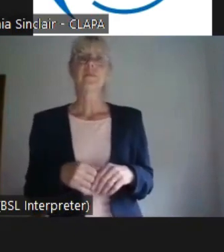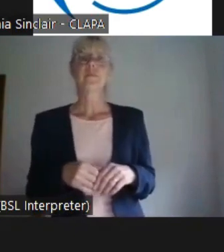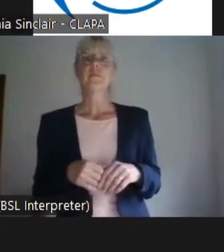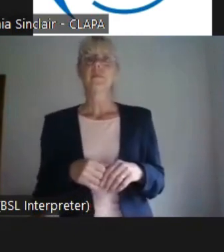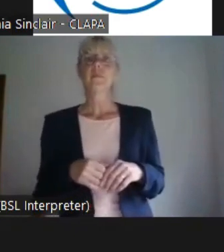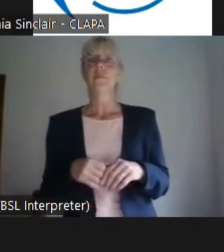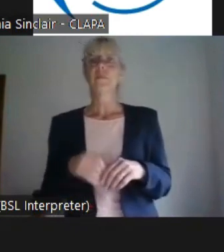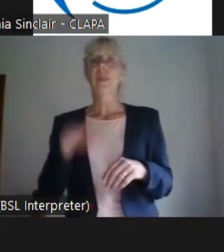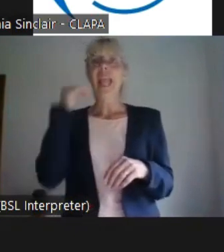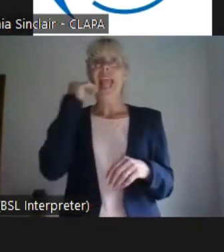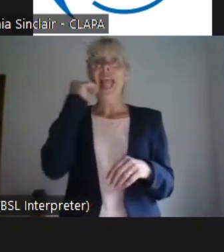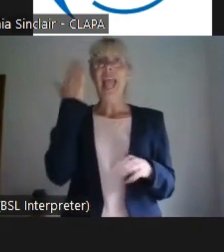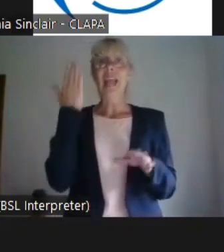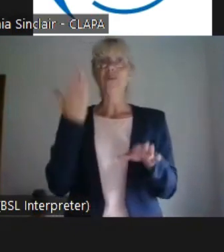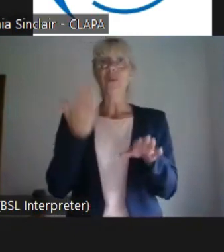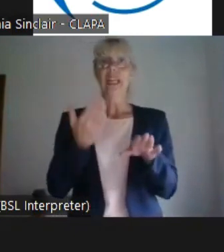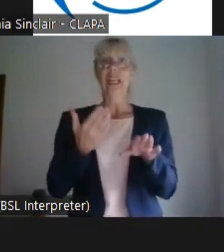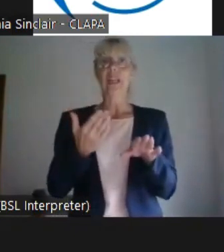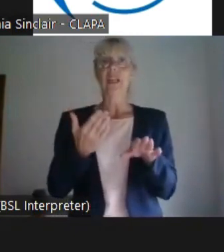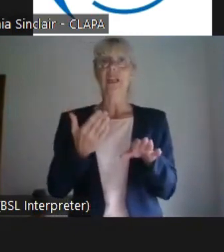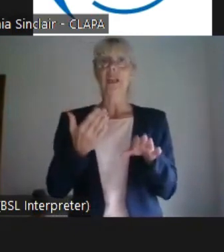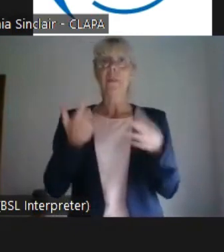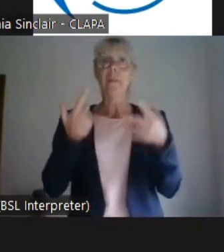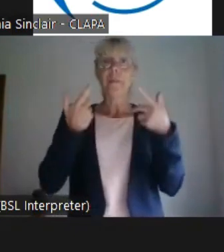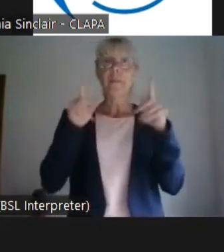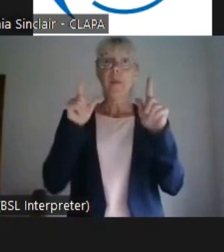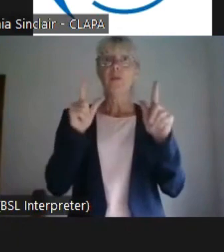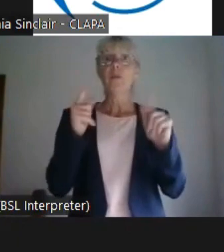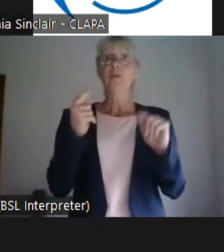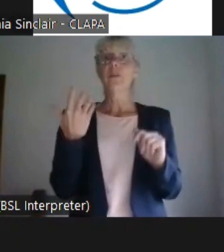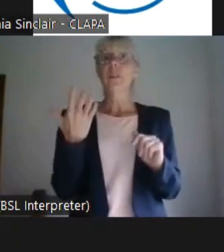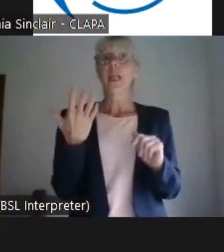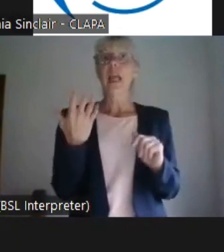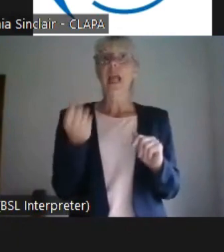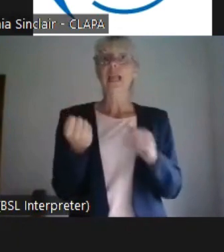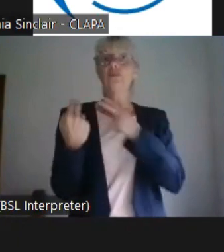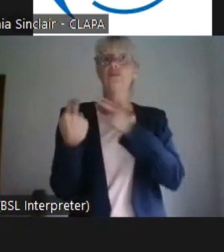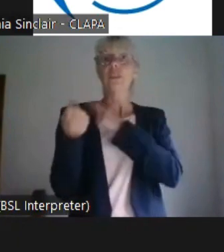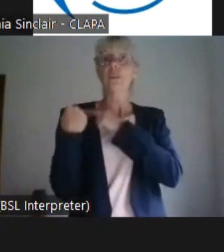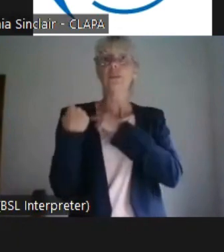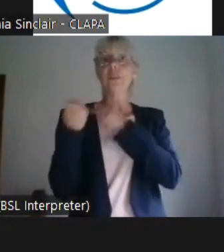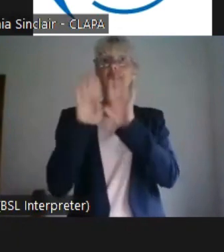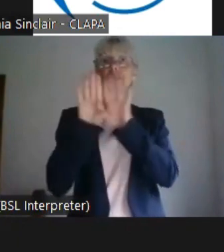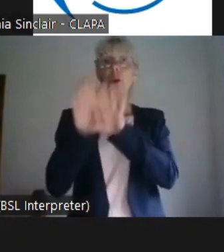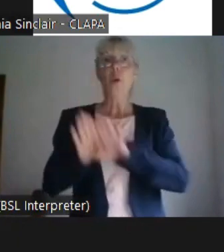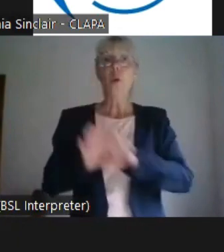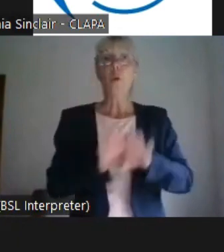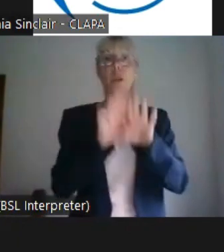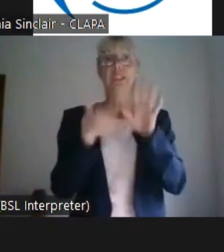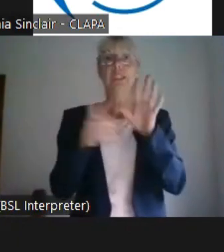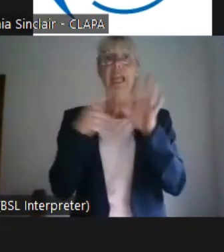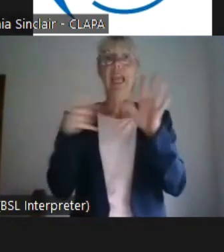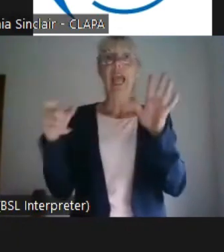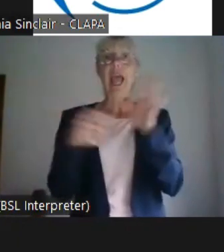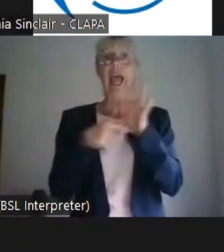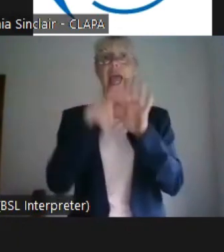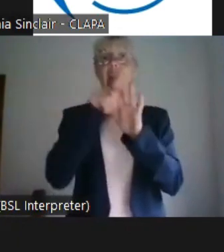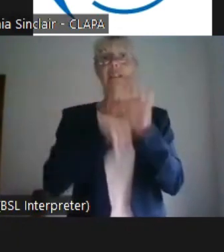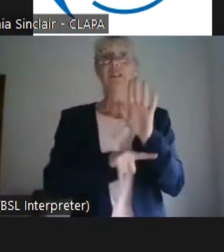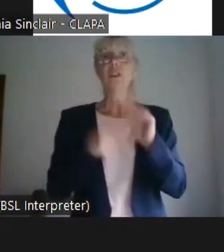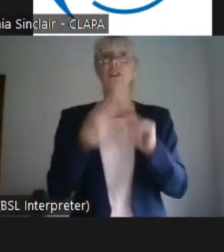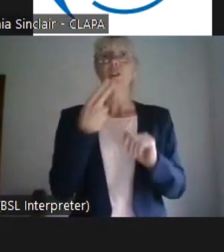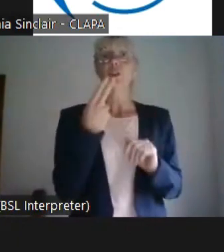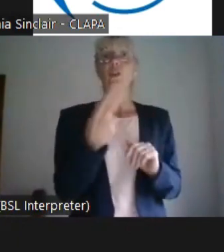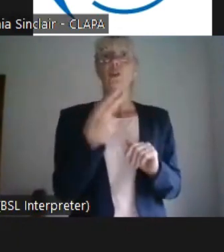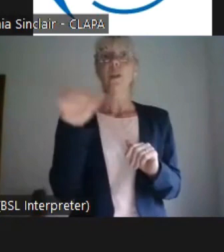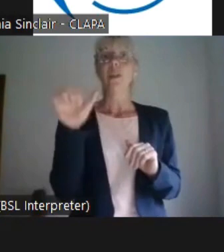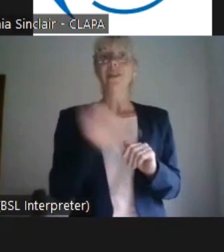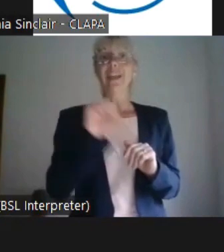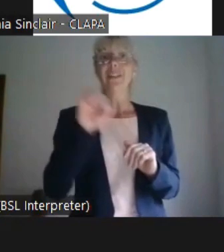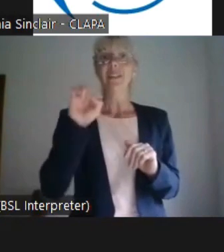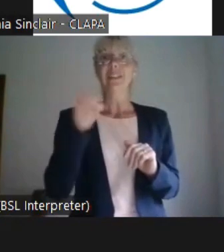has a responsibility under the equality Act of 2010 to provide reasonable changes in